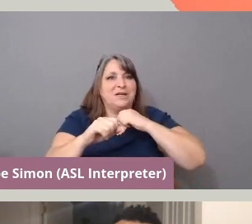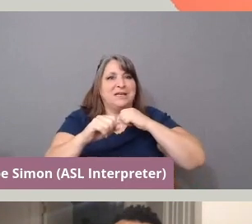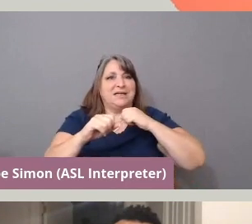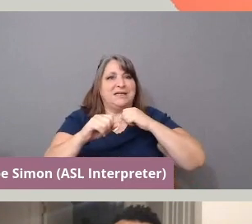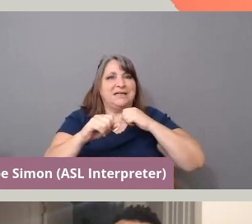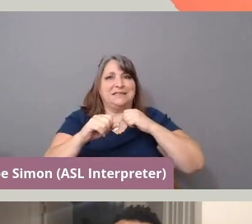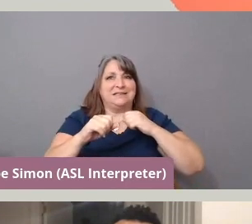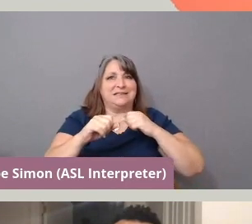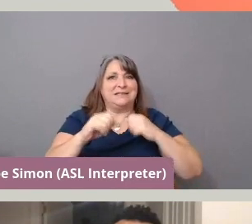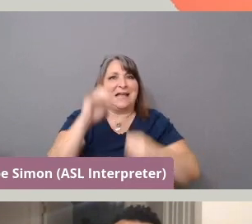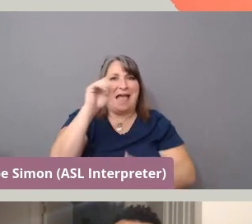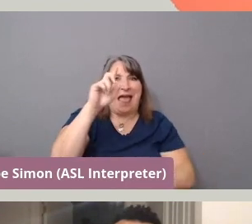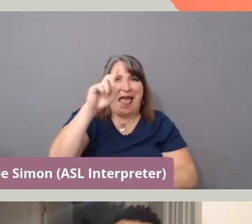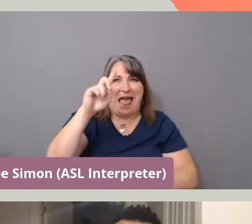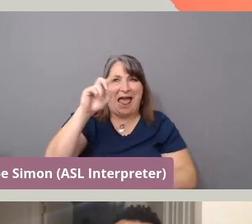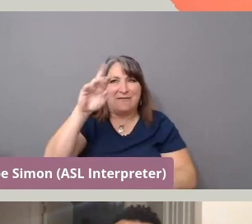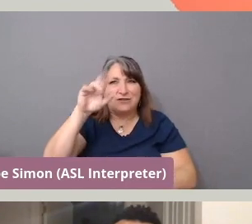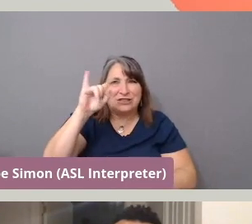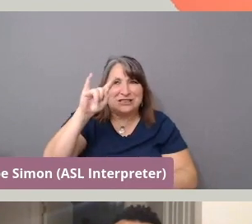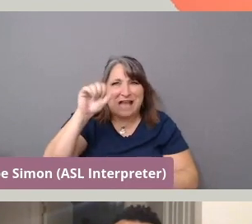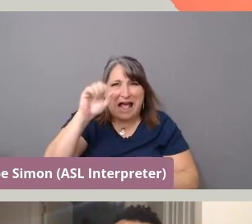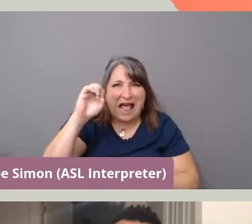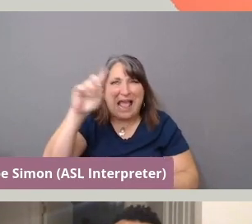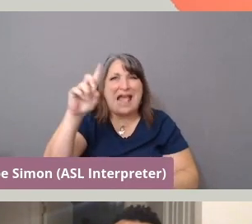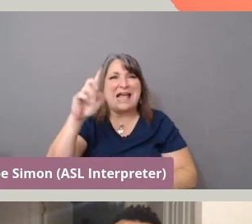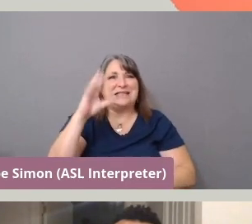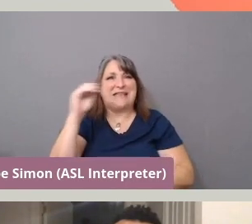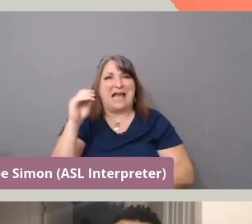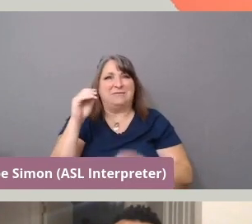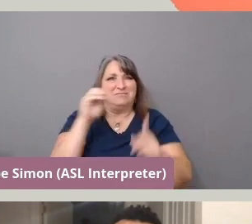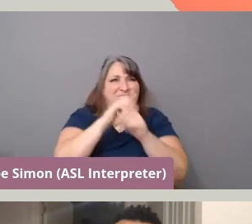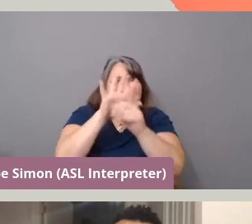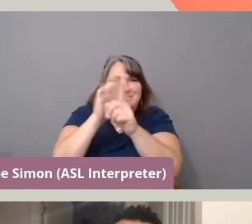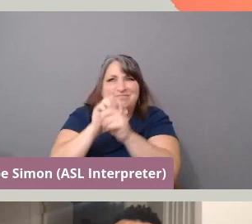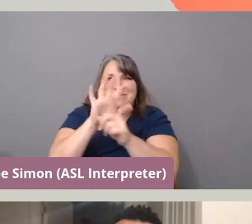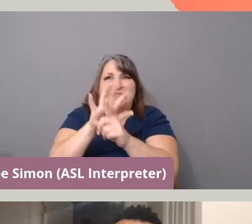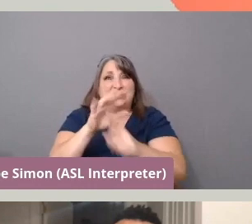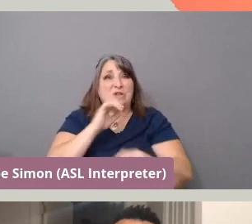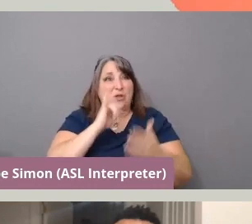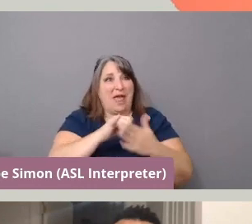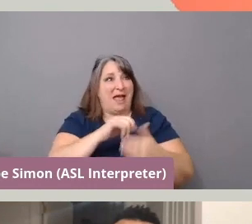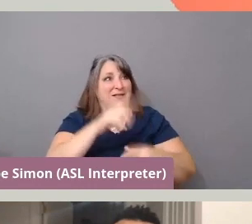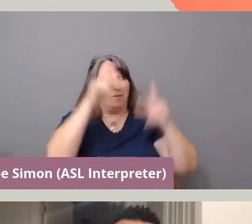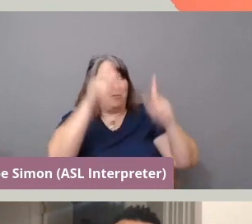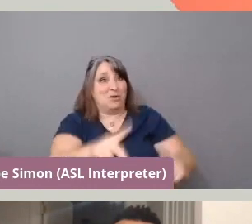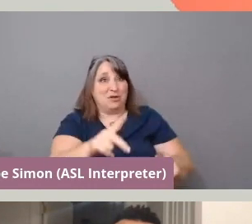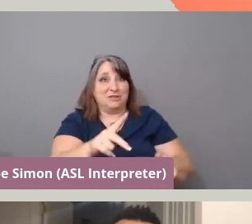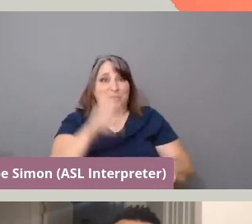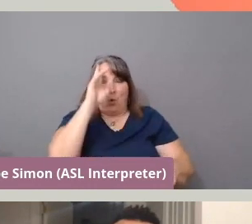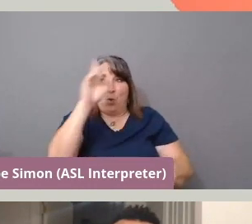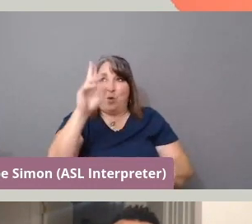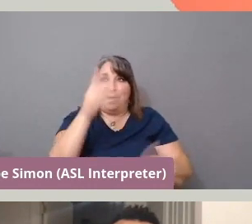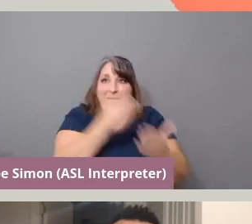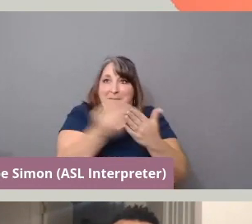and we are creating outreach so that the end user knows that it exists. But this is a lot of work. It's almost a little bit like project management.